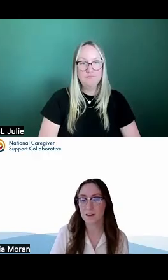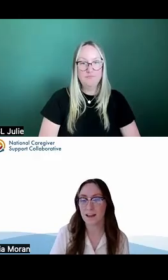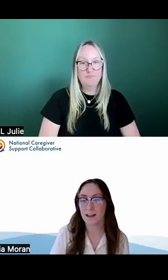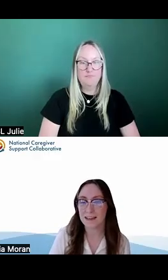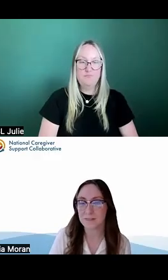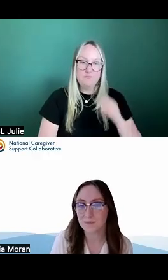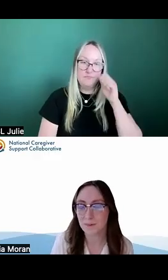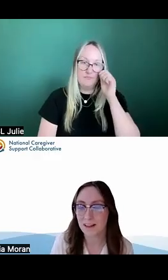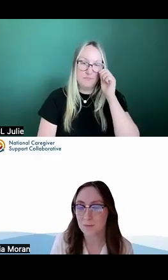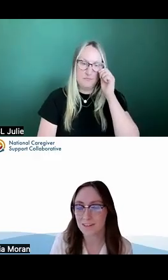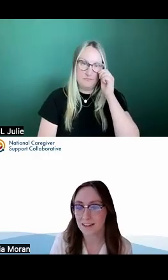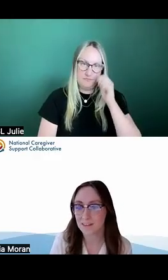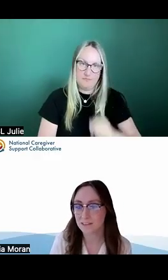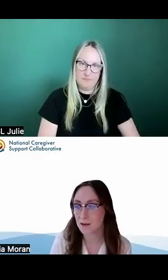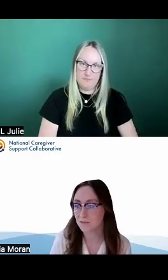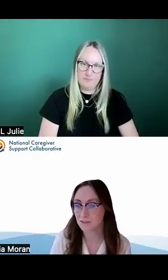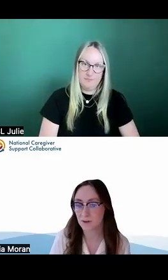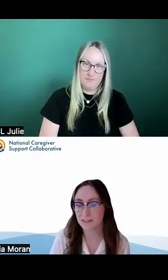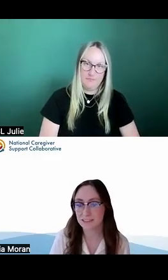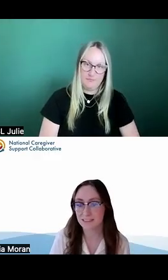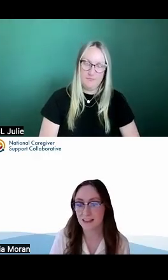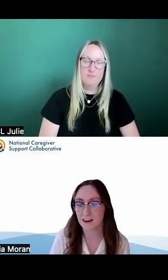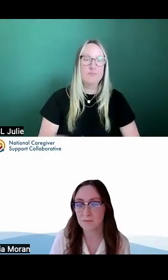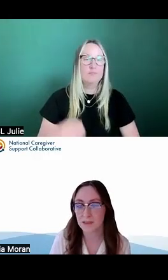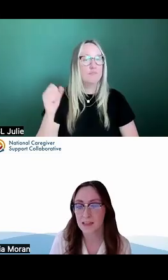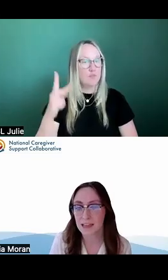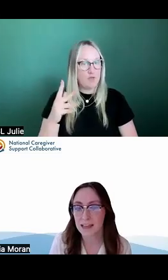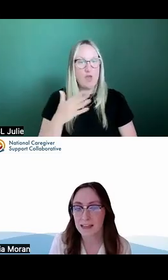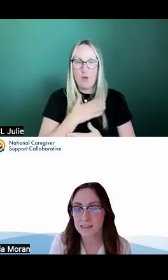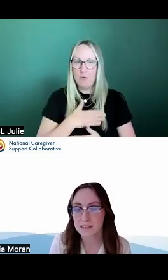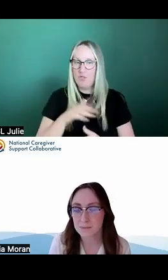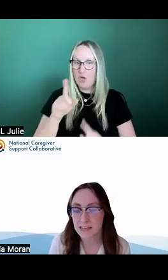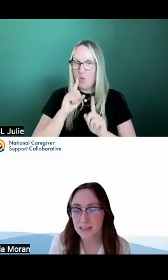Okay, well appreciate those couple of responses there. And I'm taking